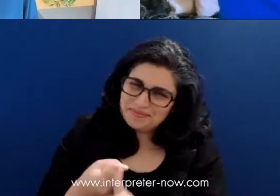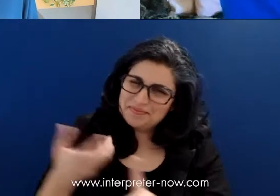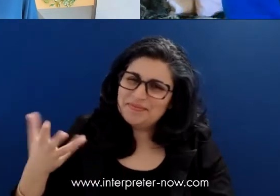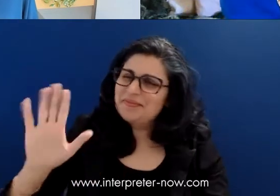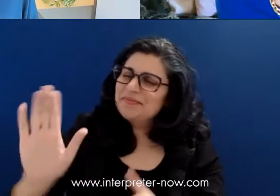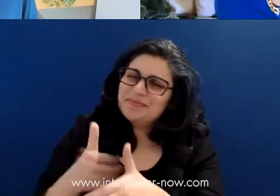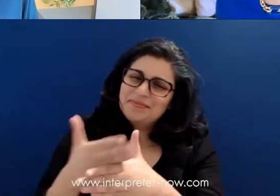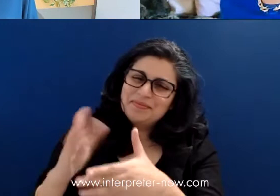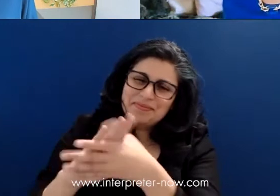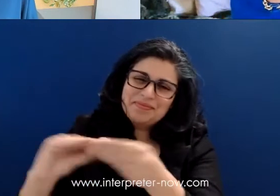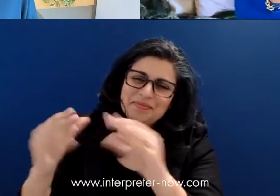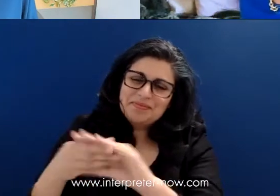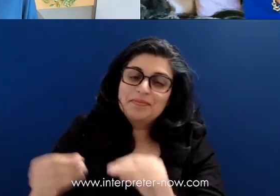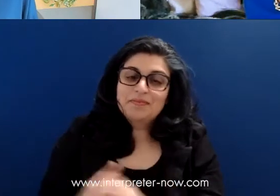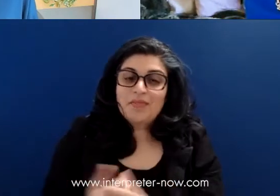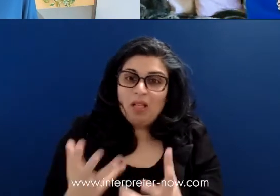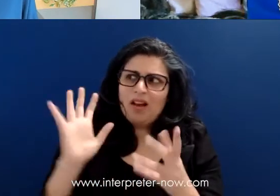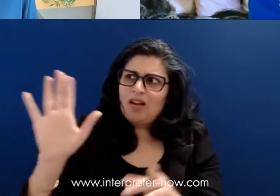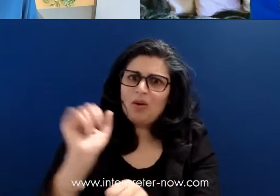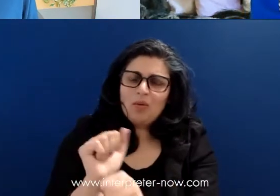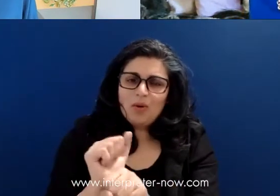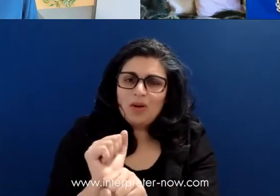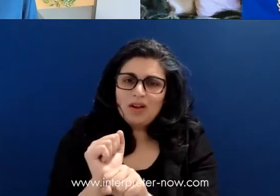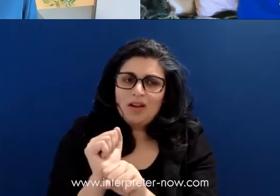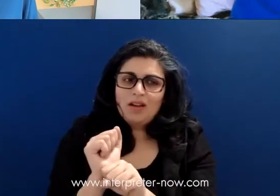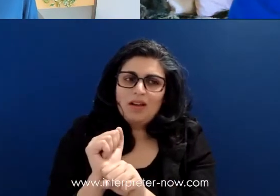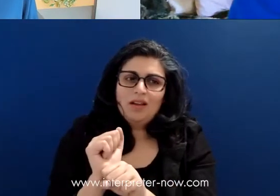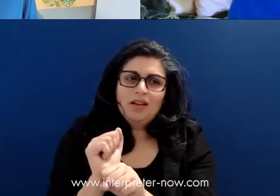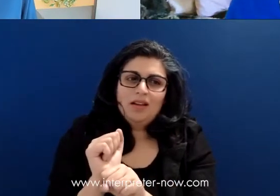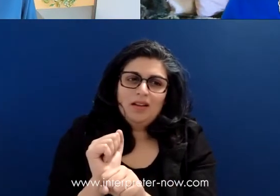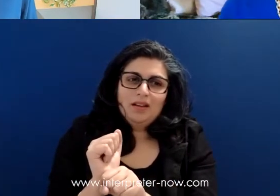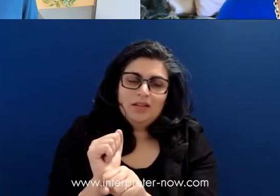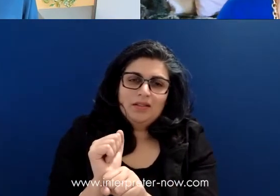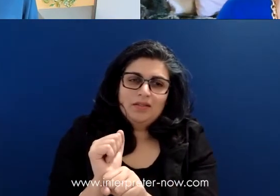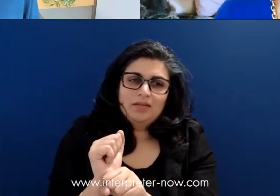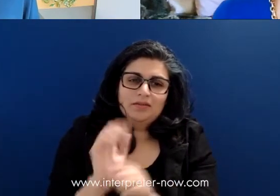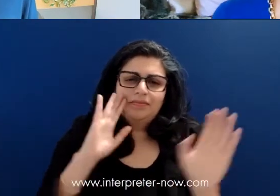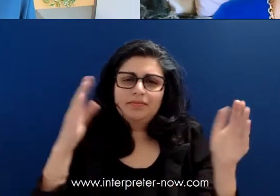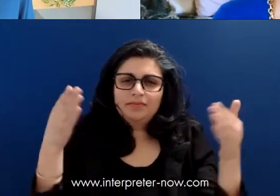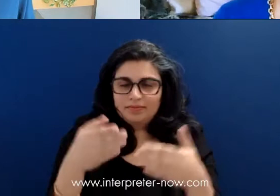So, a lot of your work I'm sure does, in some way or another, center empathy.